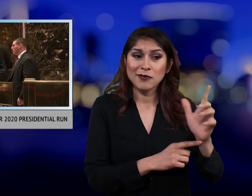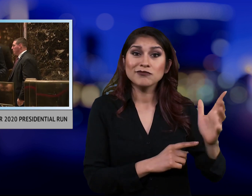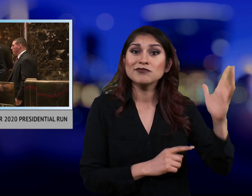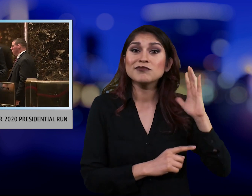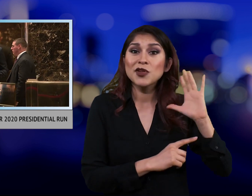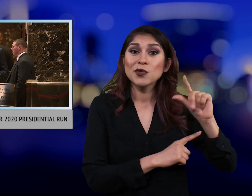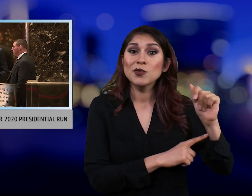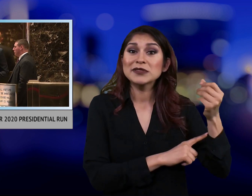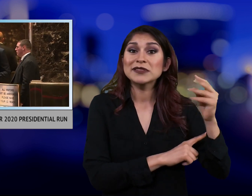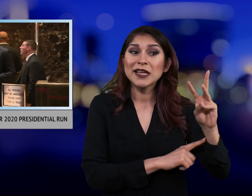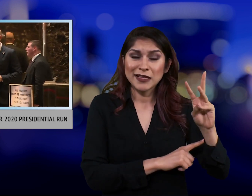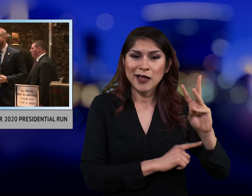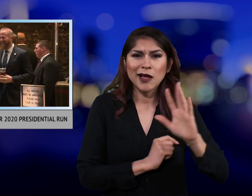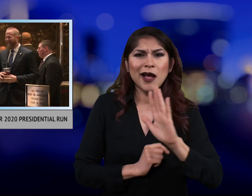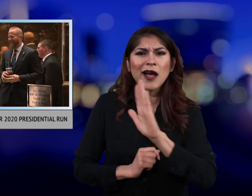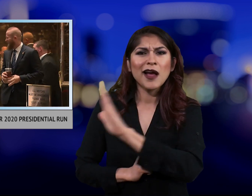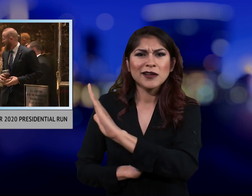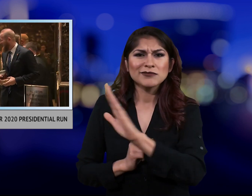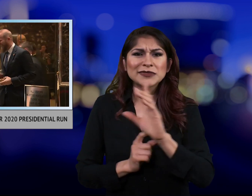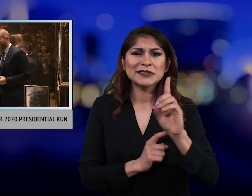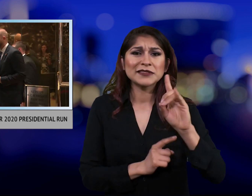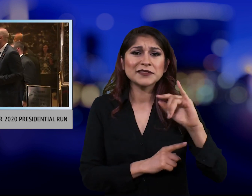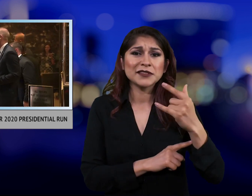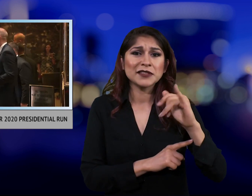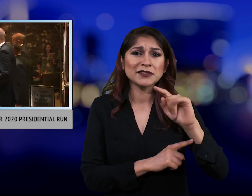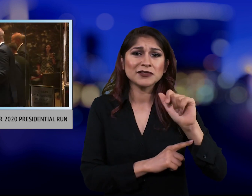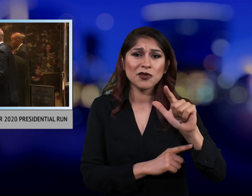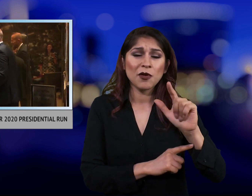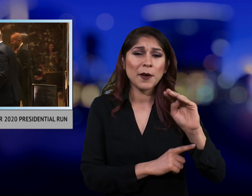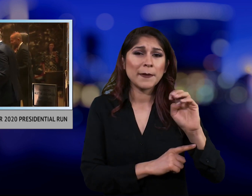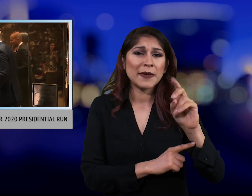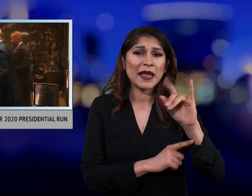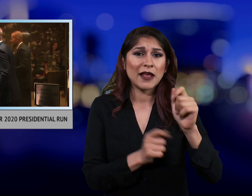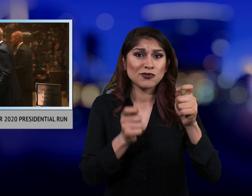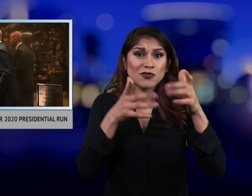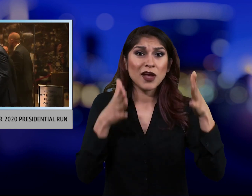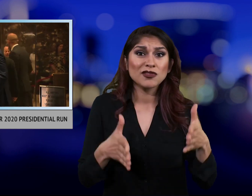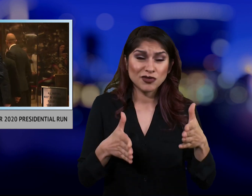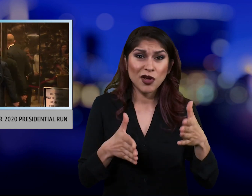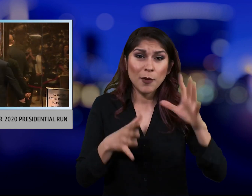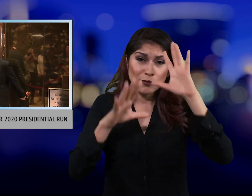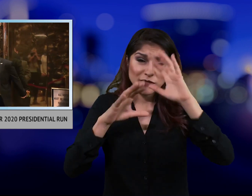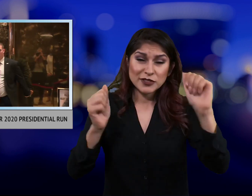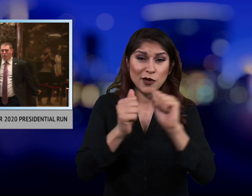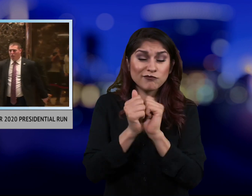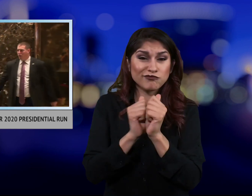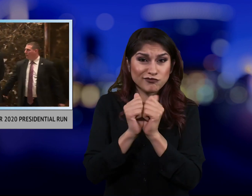Sources tell CNN Brad Parscale, Trump's digital media director during the 2016 presidential